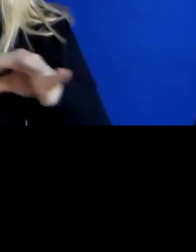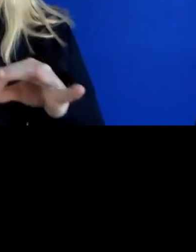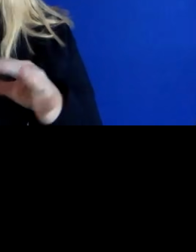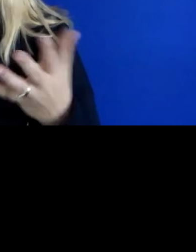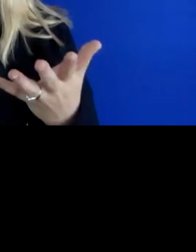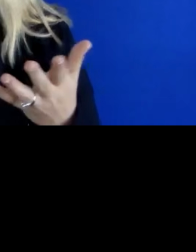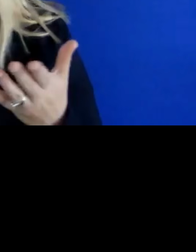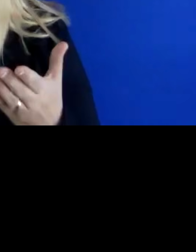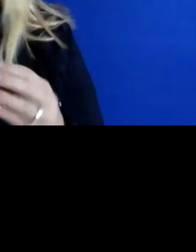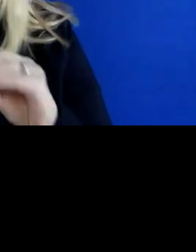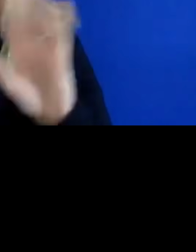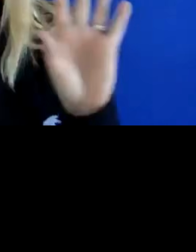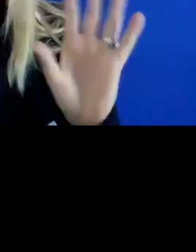I think that makes sense.